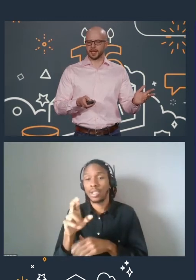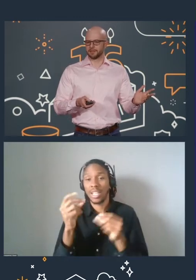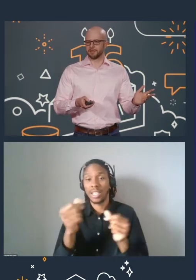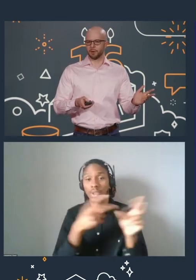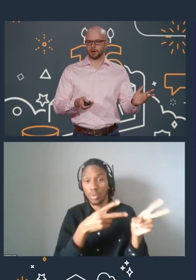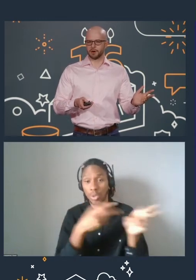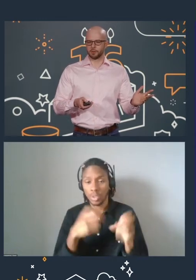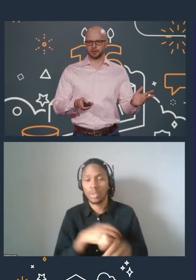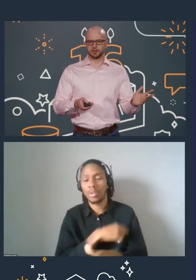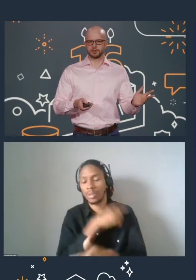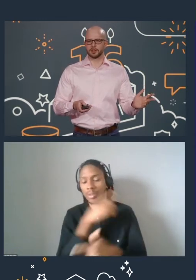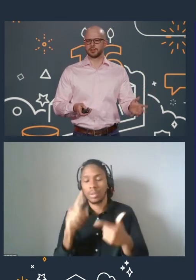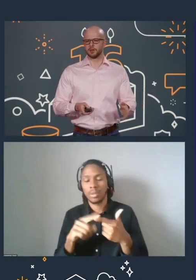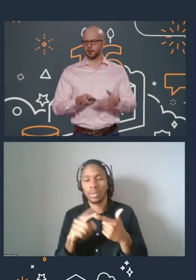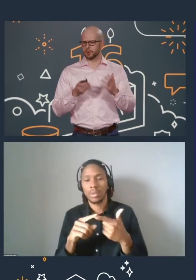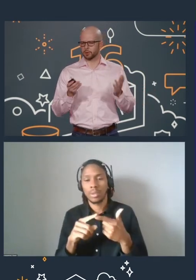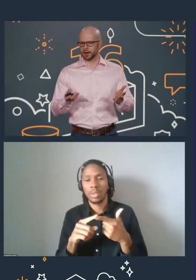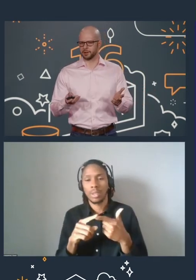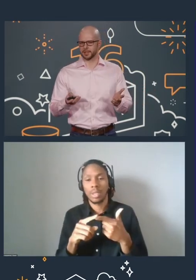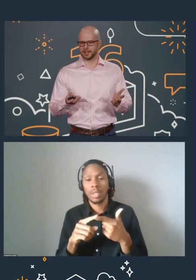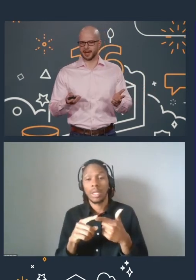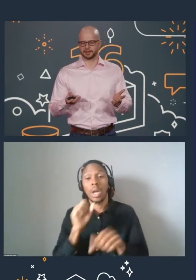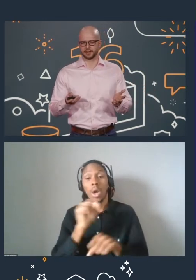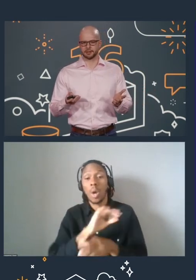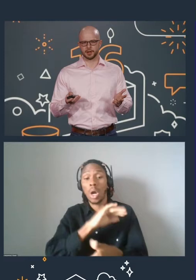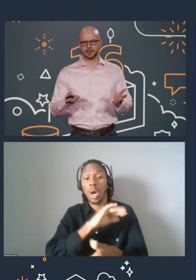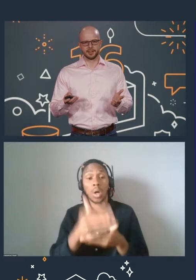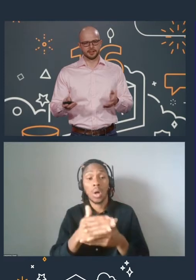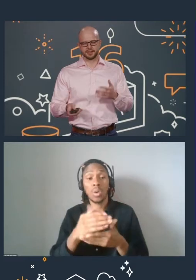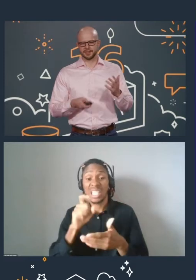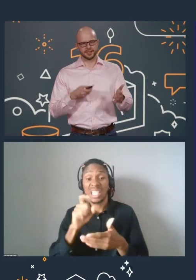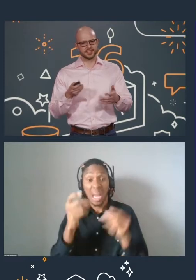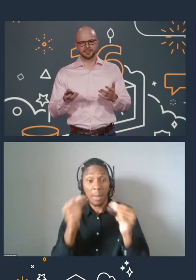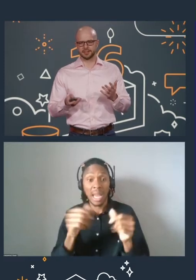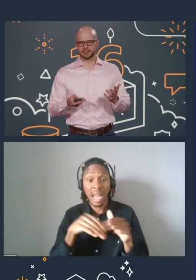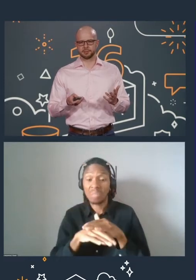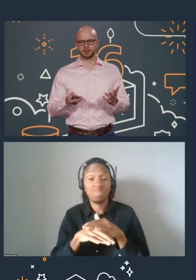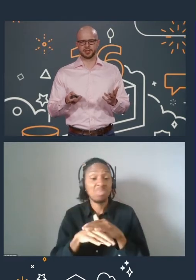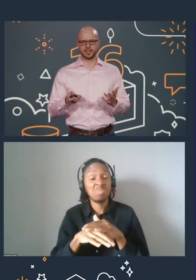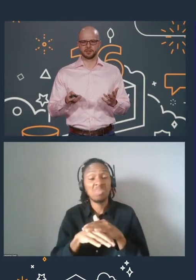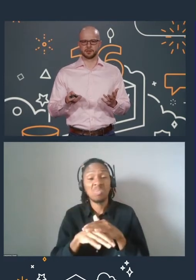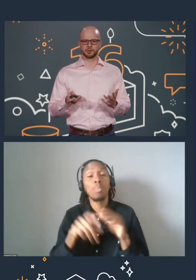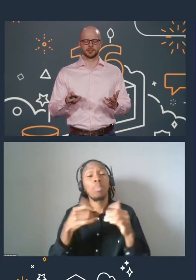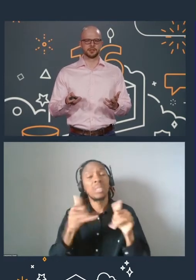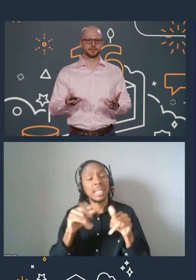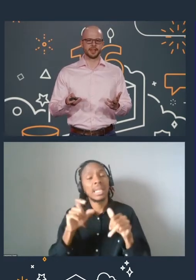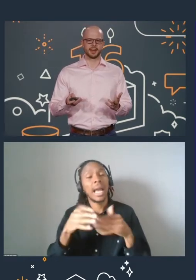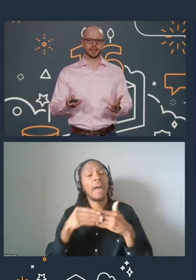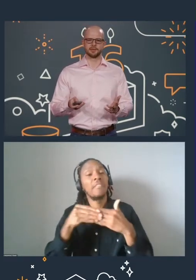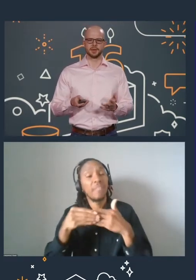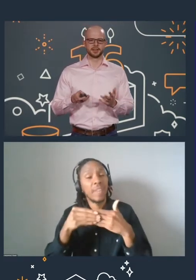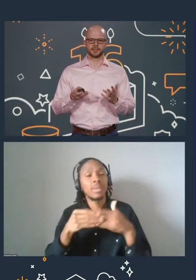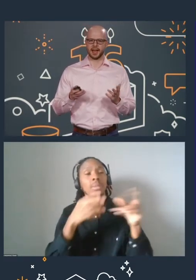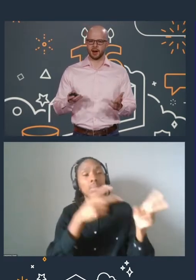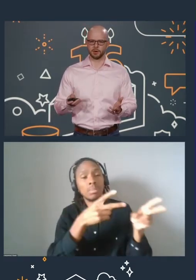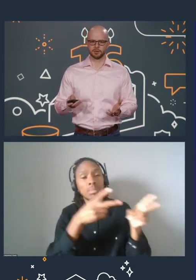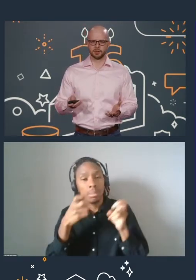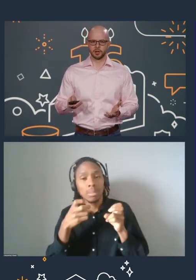and for workloads that don't require immediate access, but still need the flexibility to retrieve data in minutes to hours,